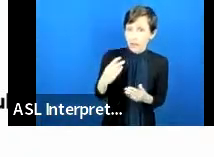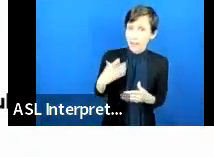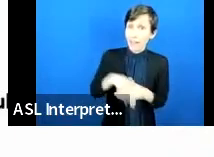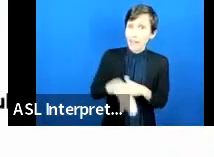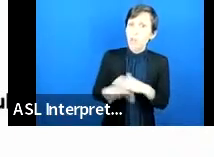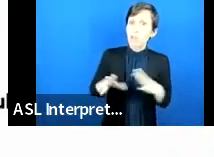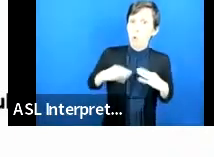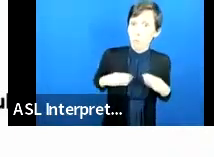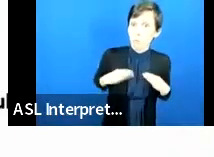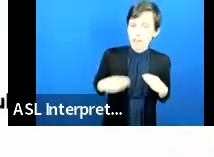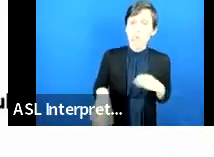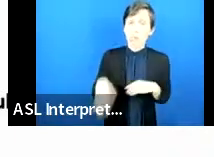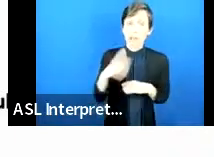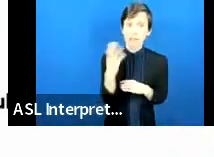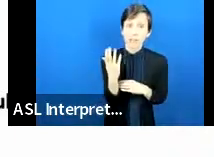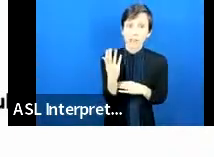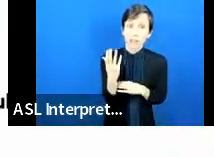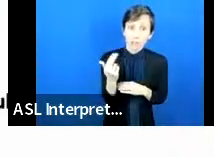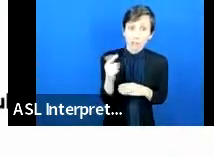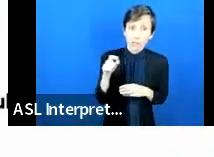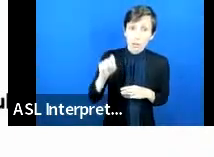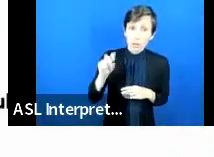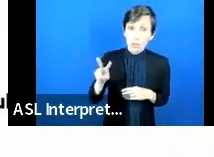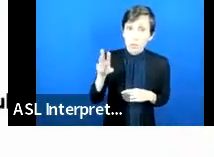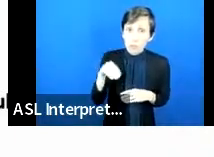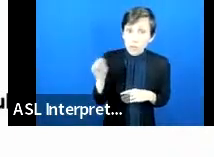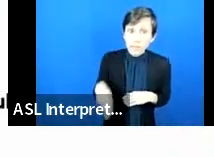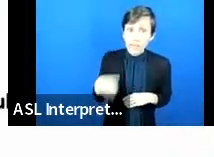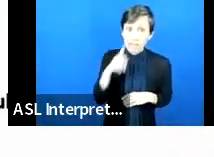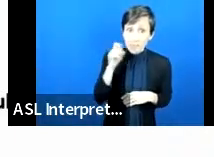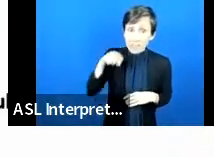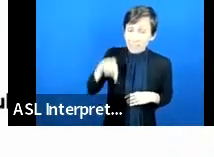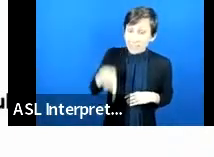and 87% since 2020 is due to these collaborative efforts.